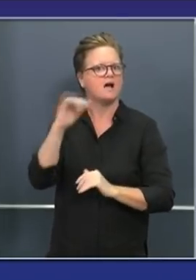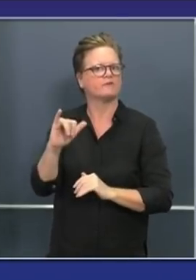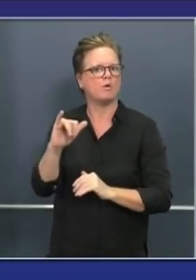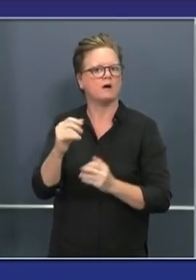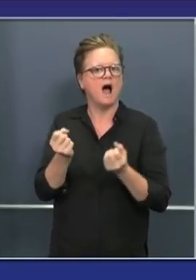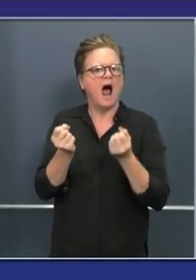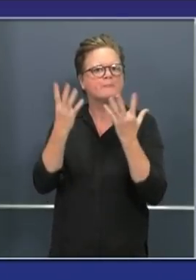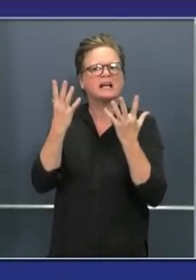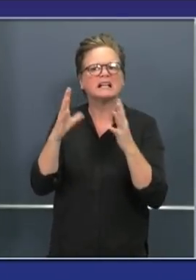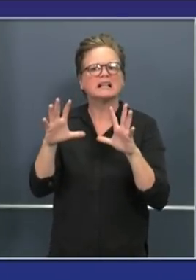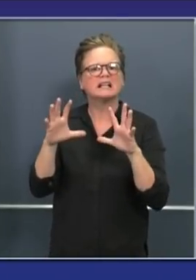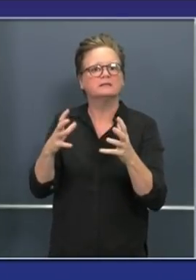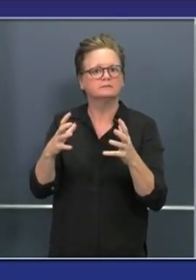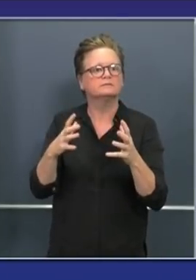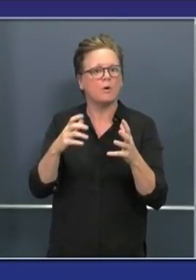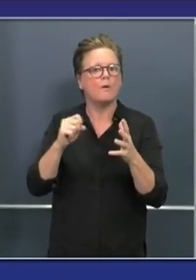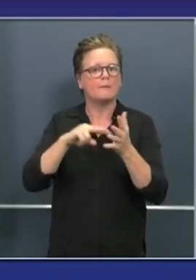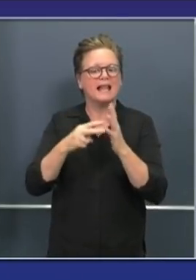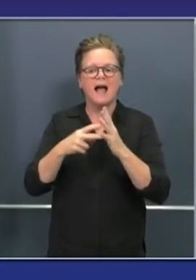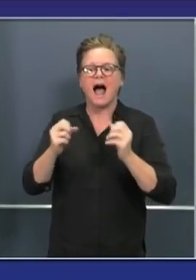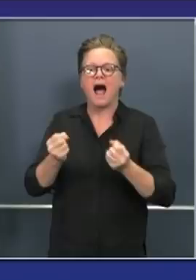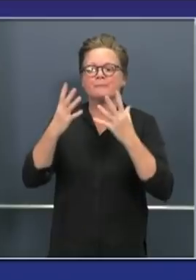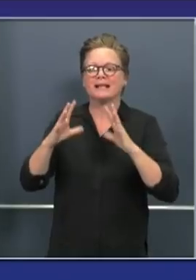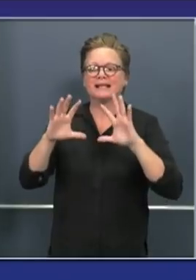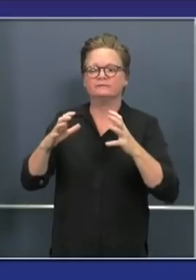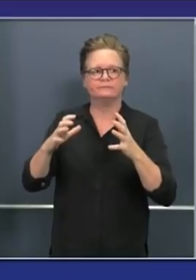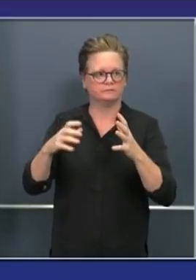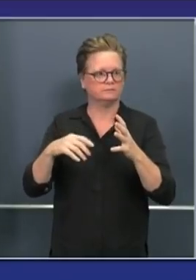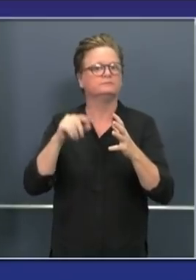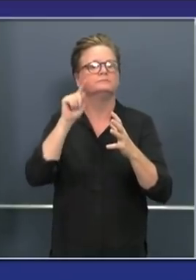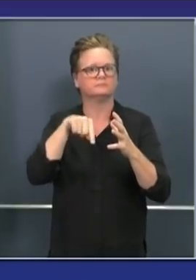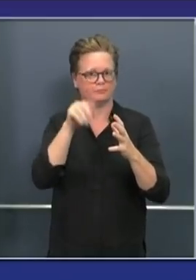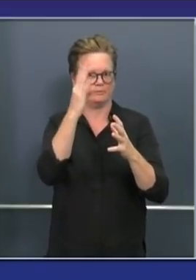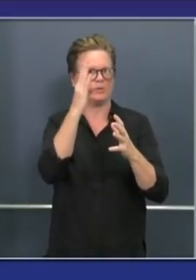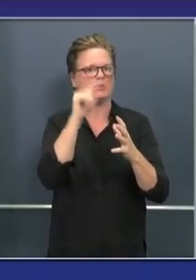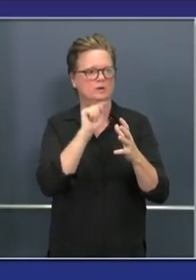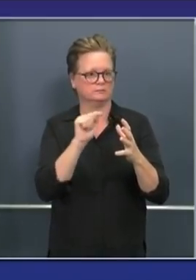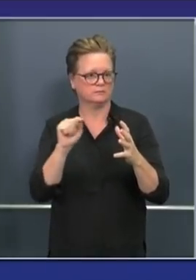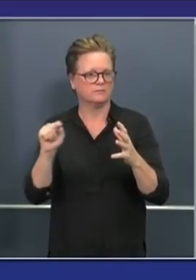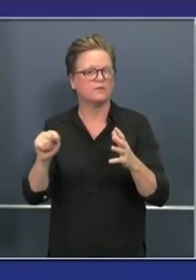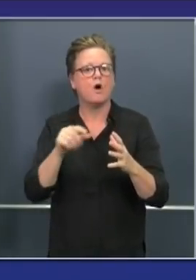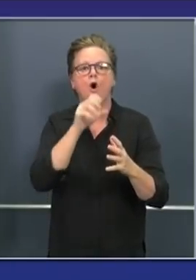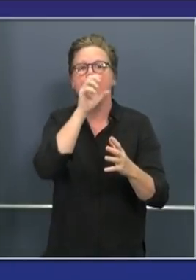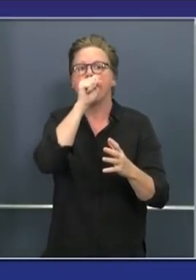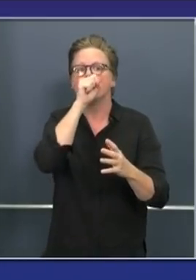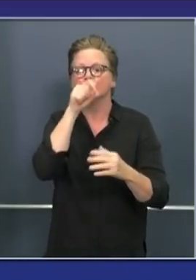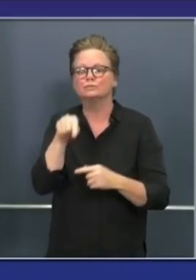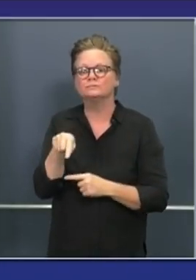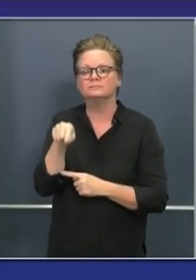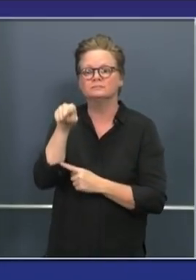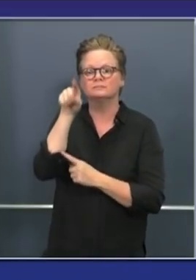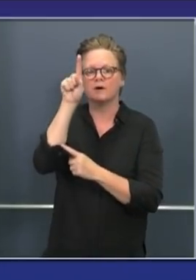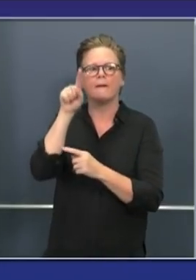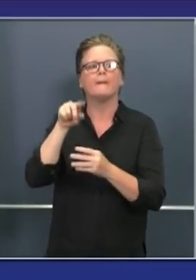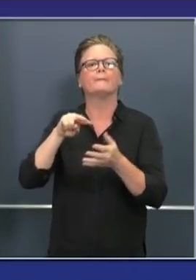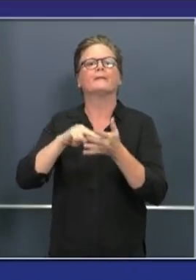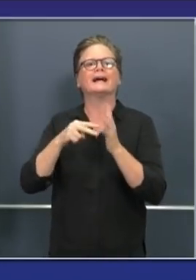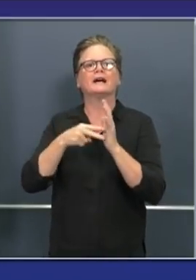THE ORANGE BAR IS THE NUMBER OR PERCENTAGE OF CASES AMONG ALL COVID-19 POSITIVE CASES IN OUR STATE AS IT RELATES TO THAT